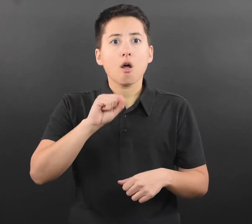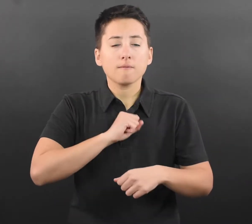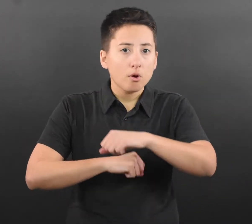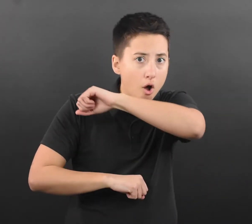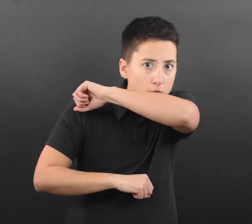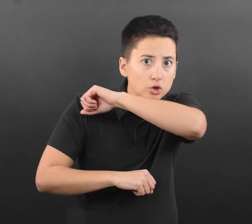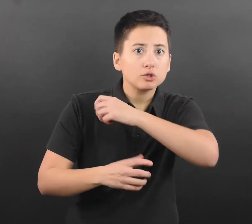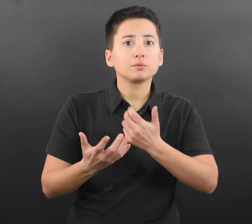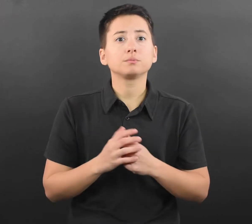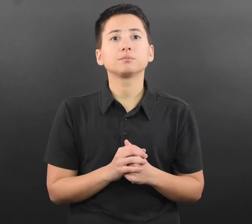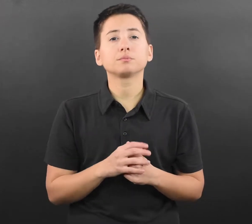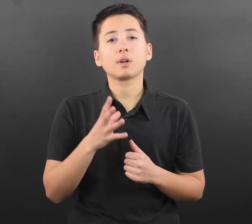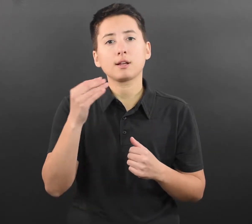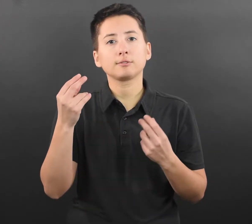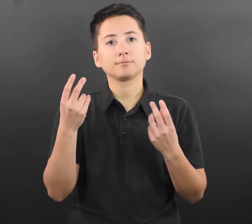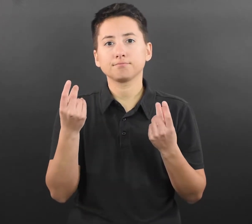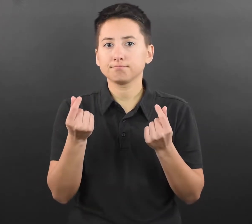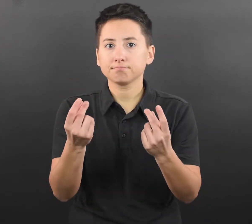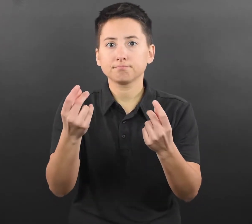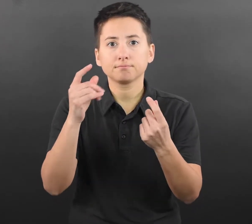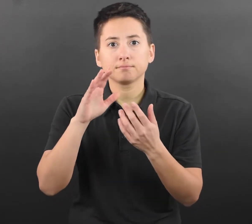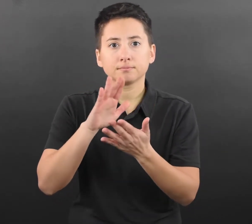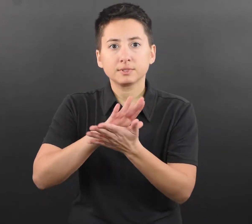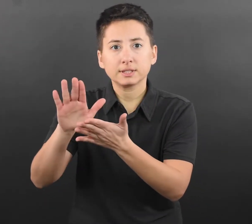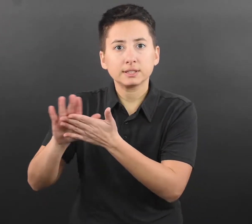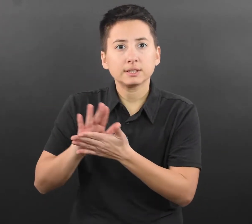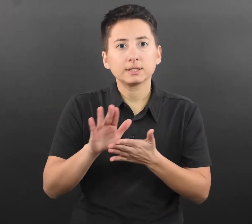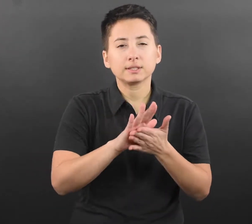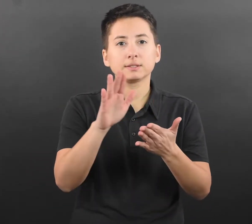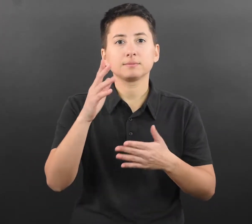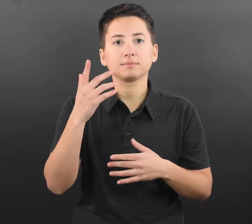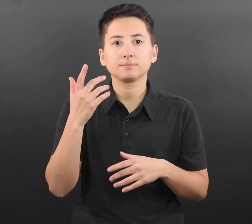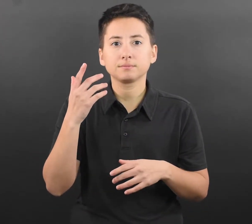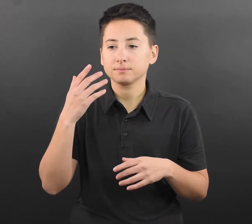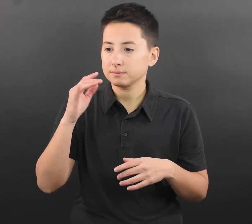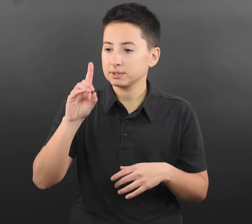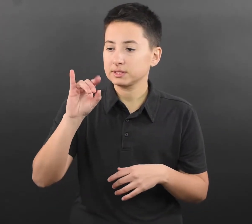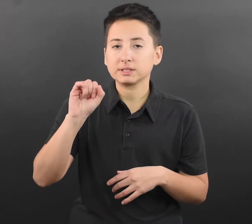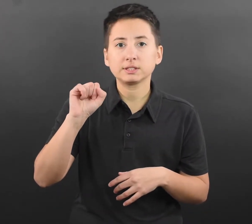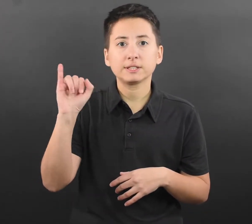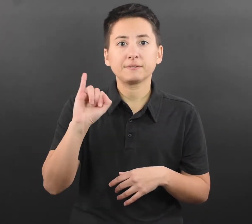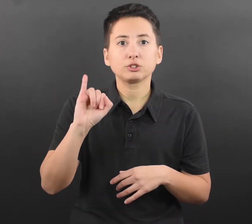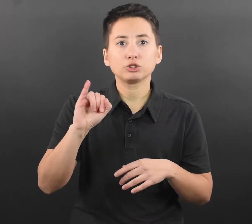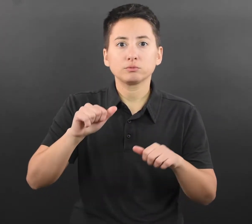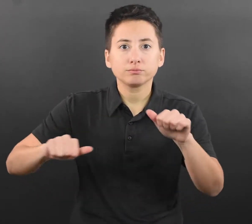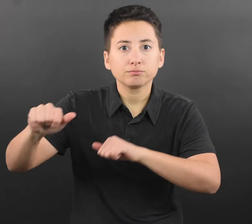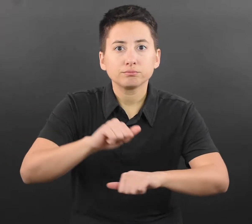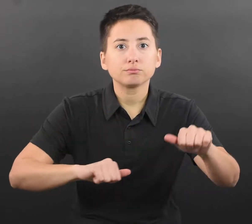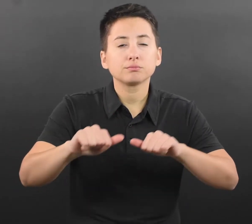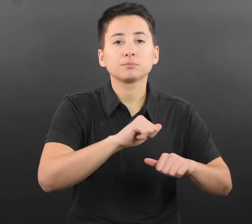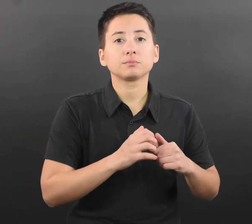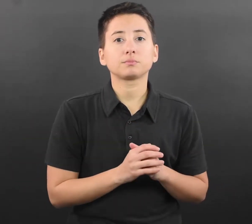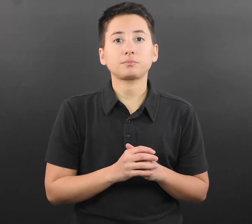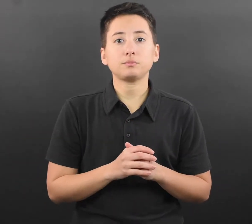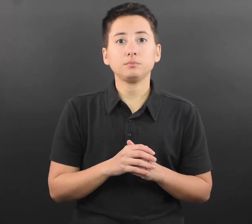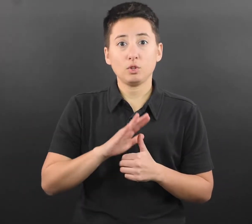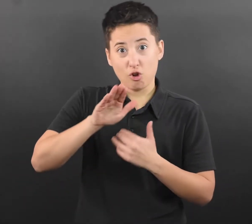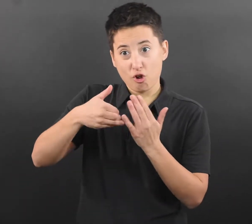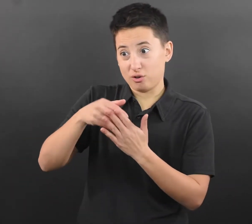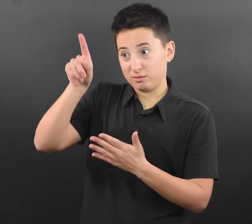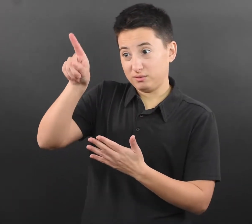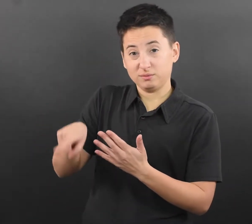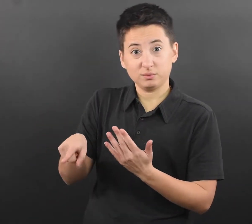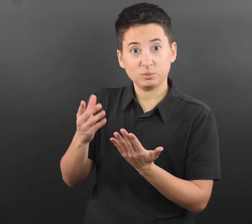These layers of prevention help reduce the potential for spread in the school setting.